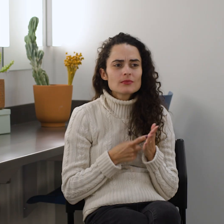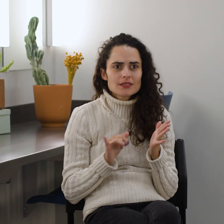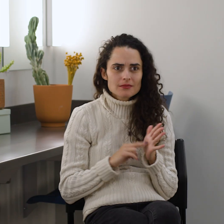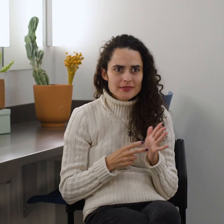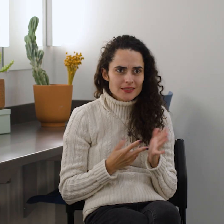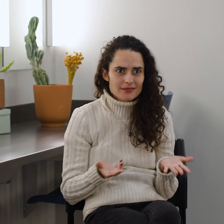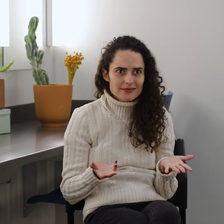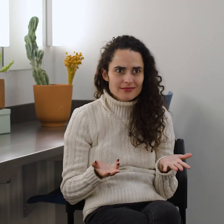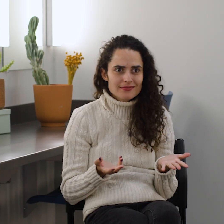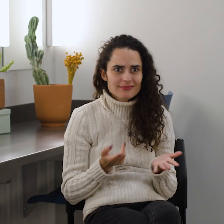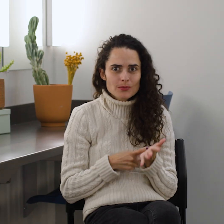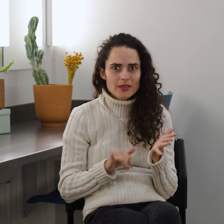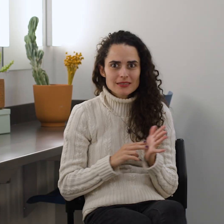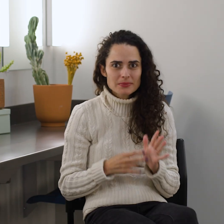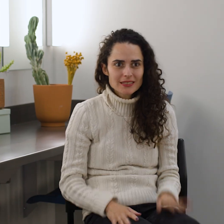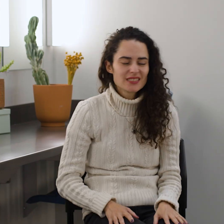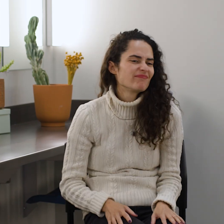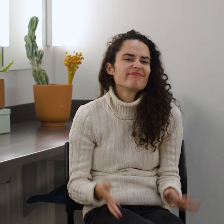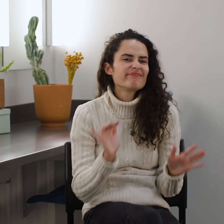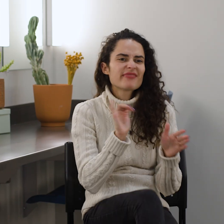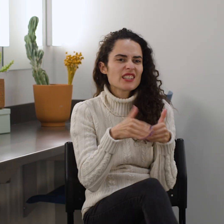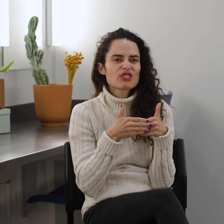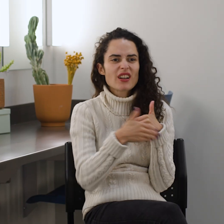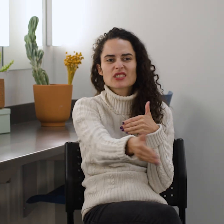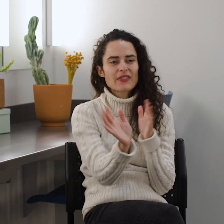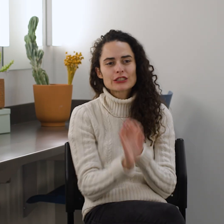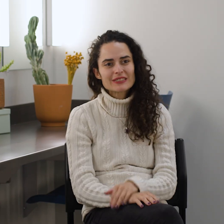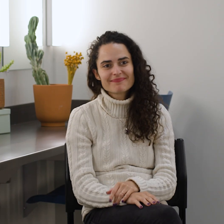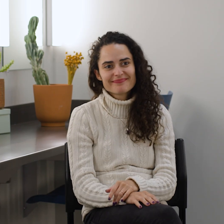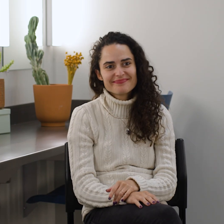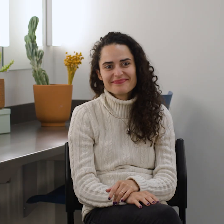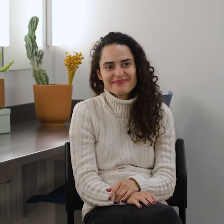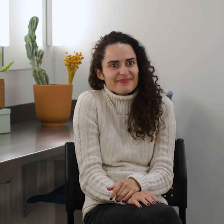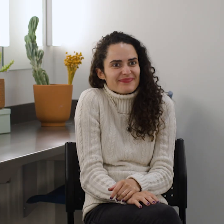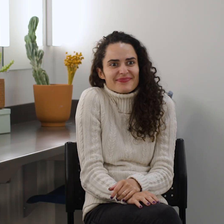I thought, What does that even mean? And the rest is history.